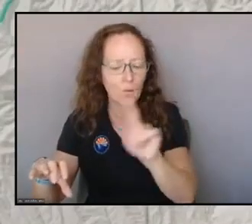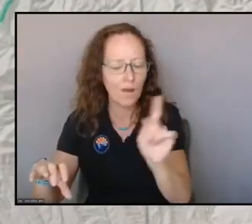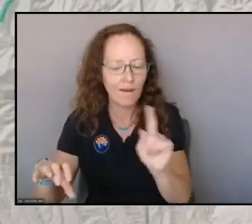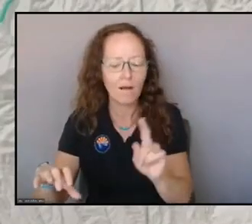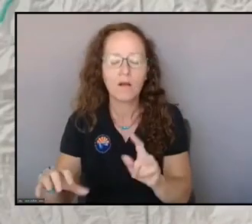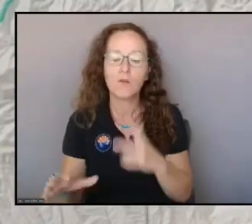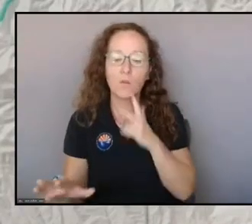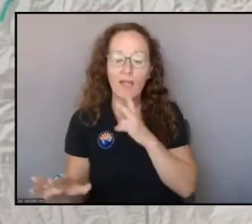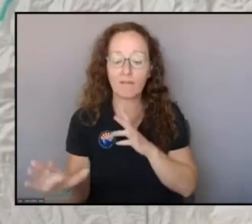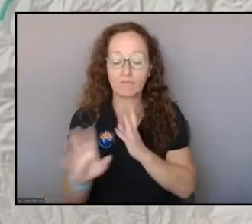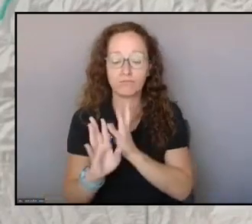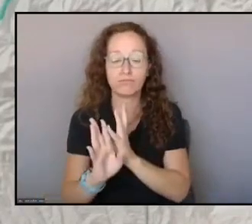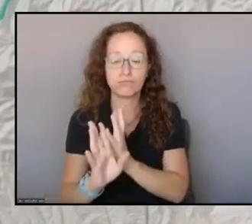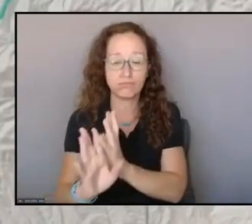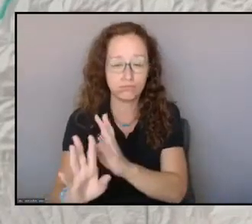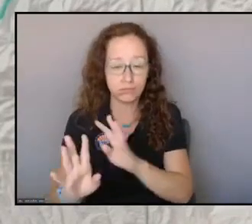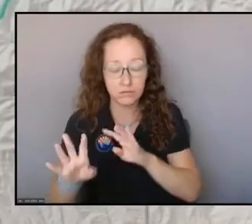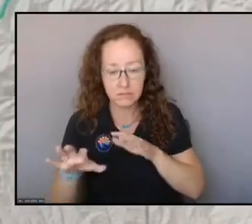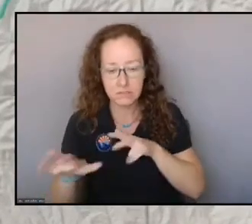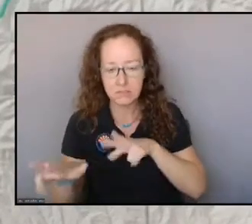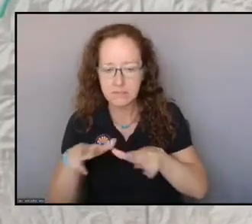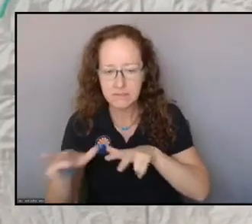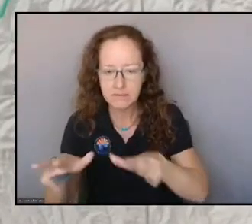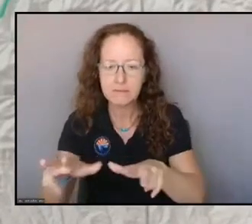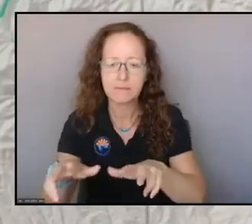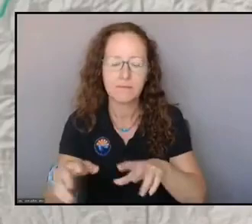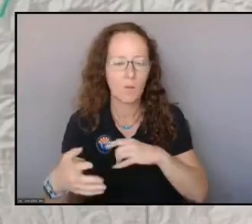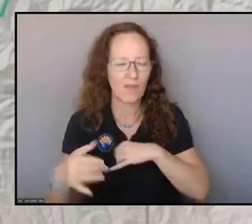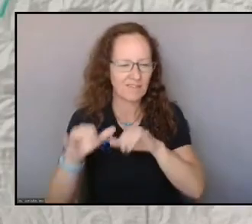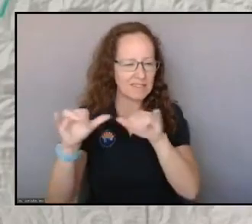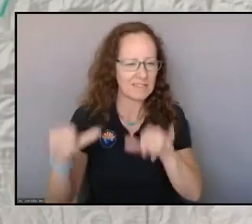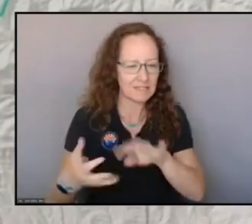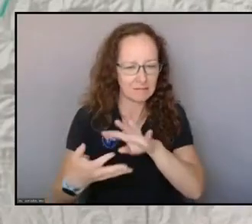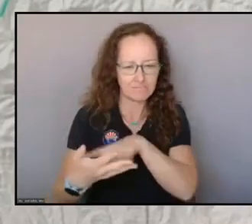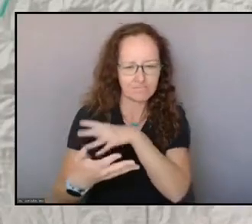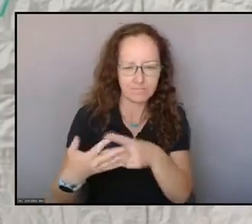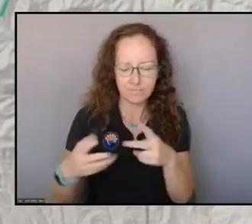THEY CAN GO COVER THAT AREA AND ENSURE THERE IS NO ADDITIONAL HOT SPOTS IN THERE.